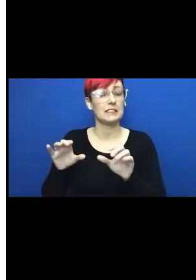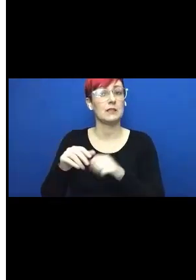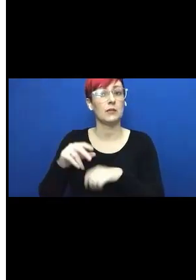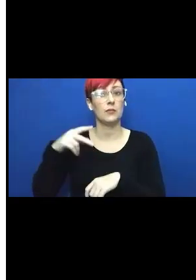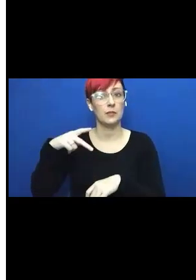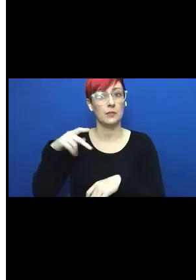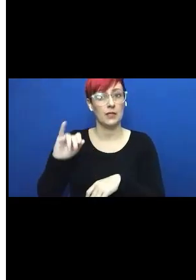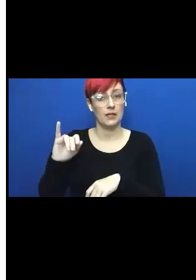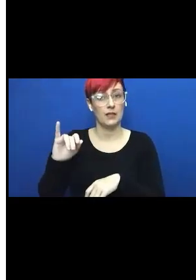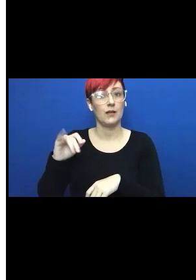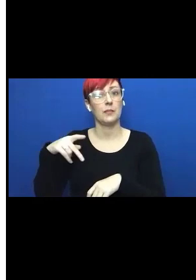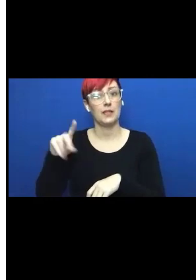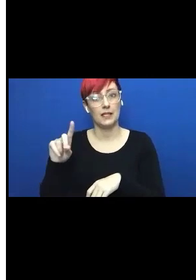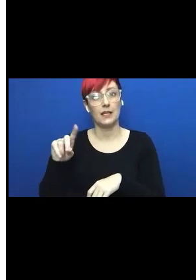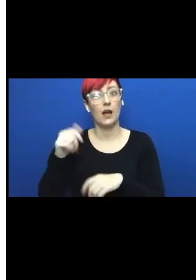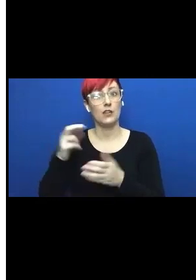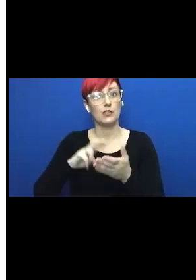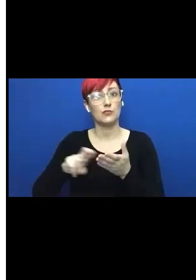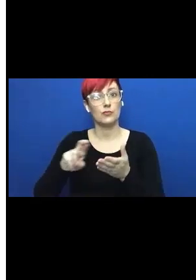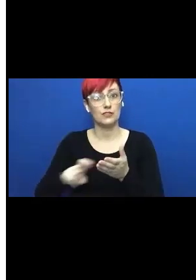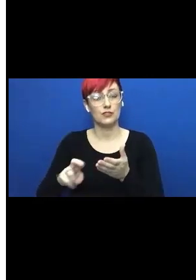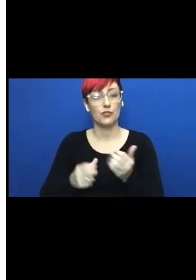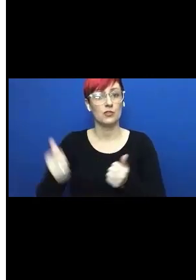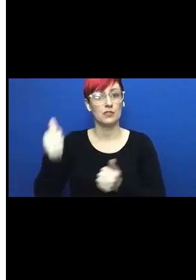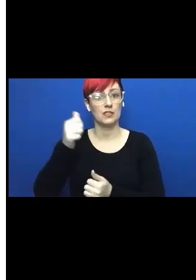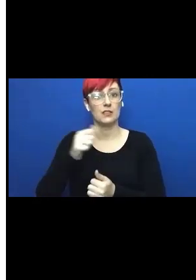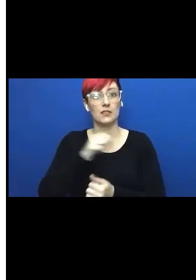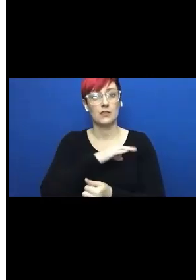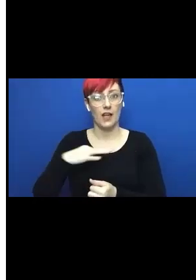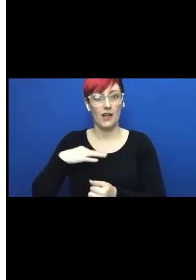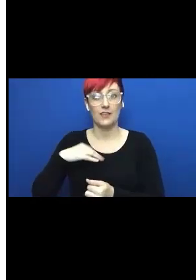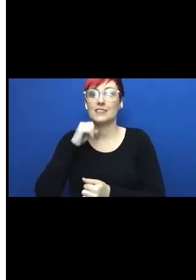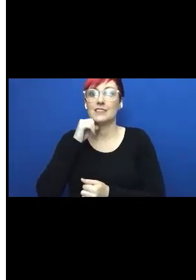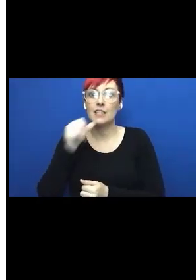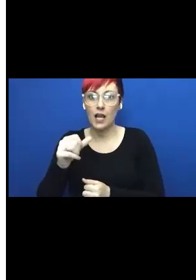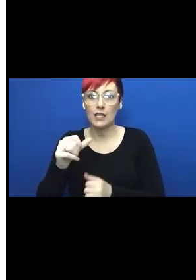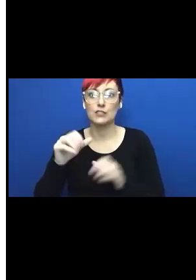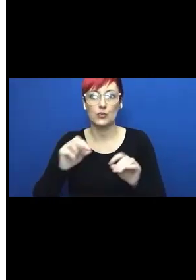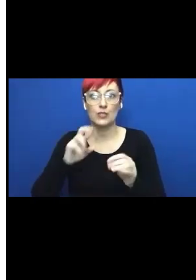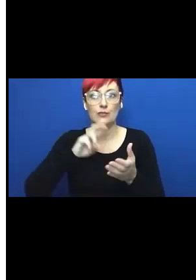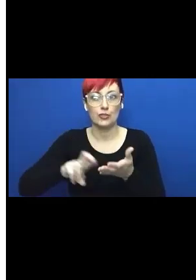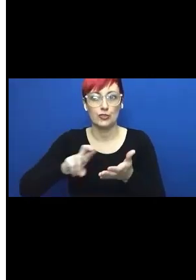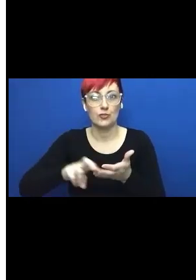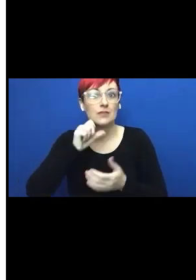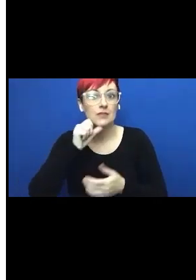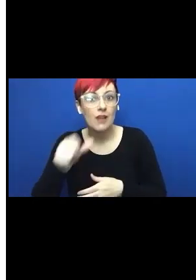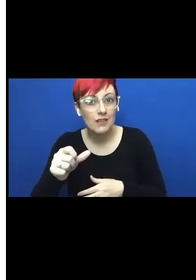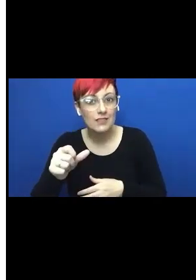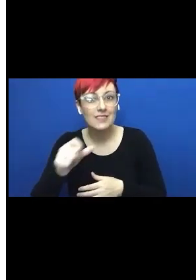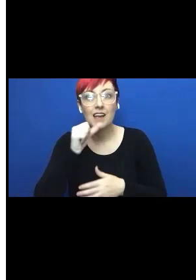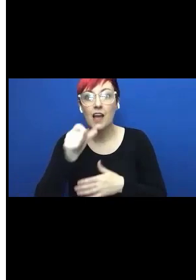or other researchers, key senior personnel, is not conducting research. Again, example given.